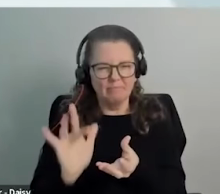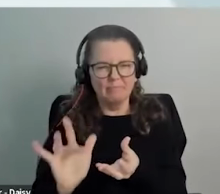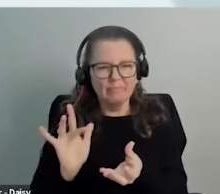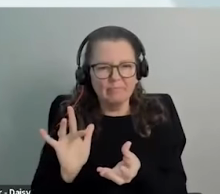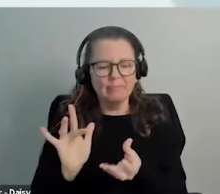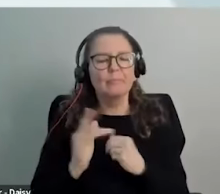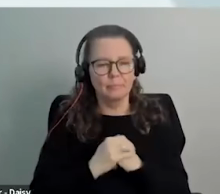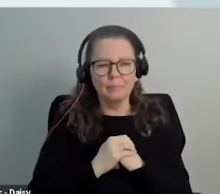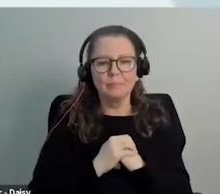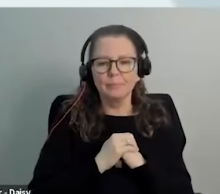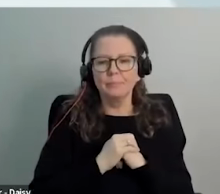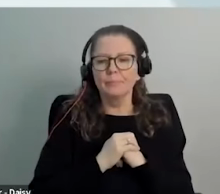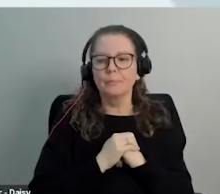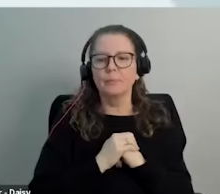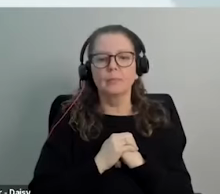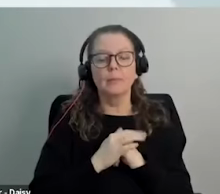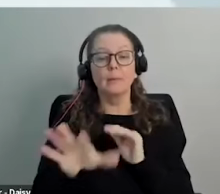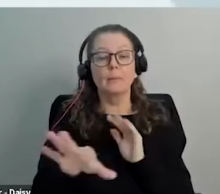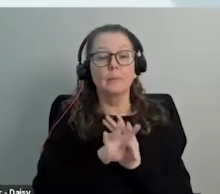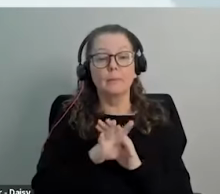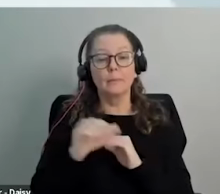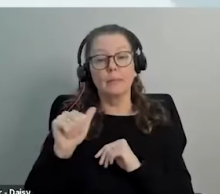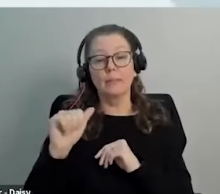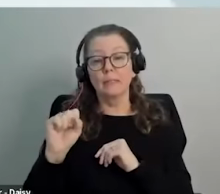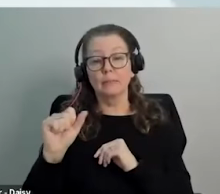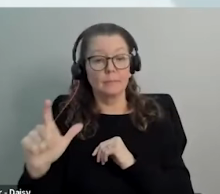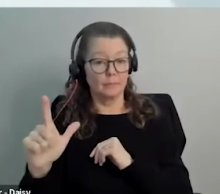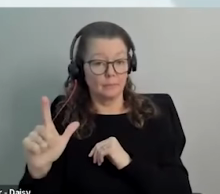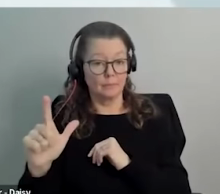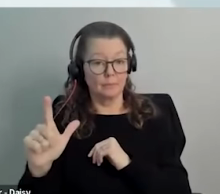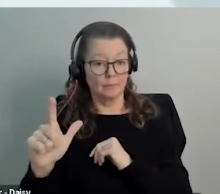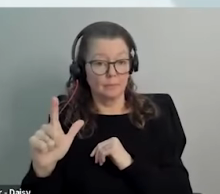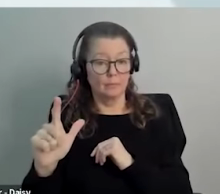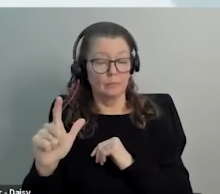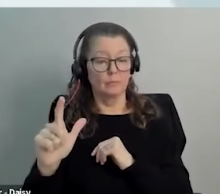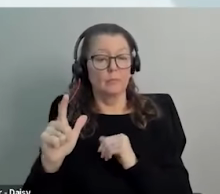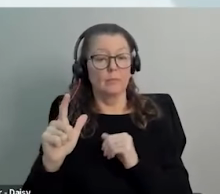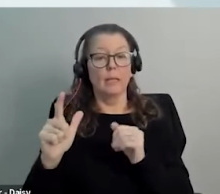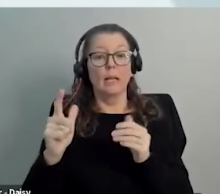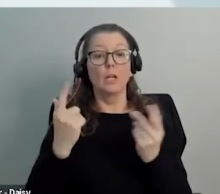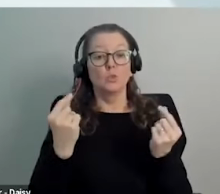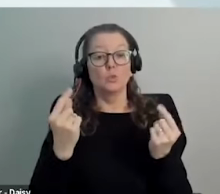You click that, select American Sign Language, and a new window will pop open